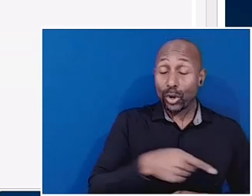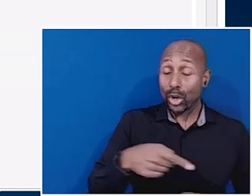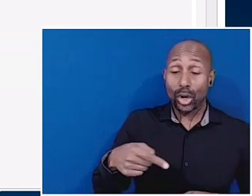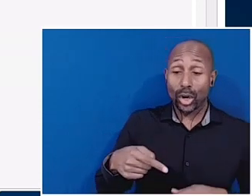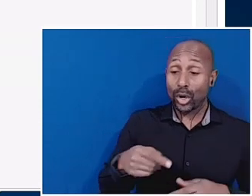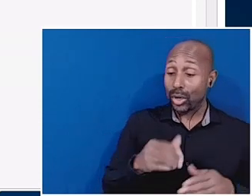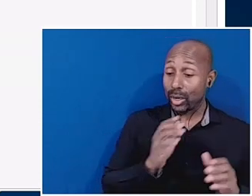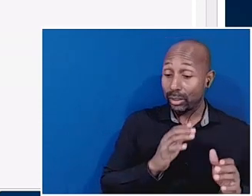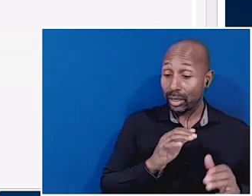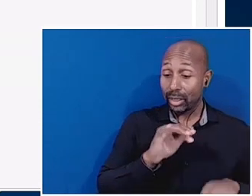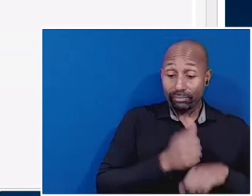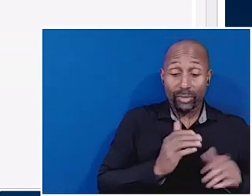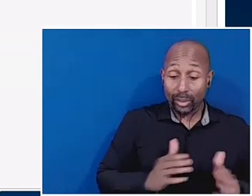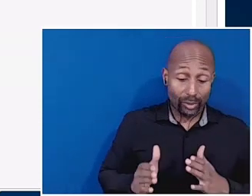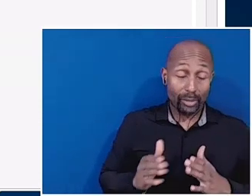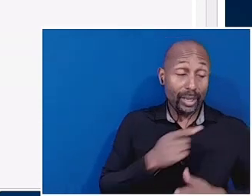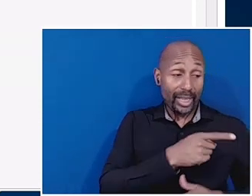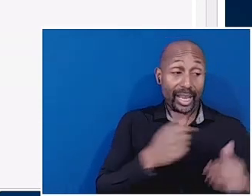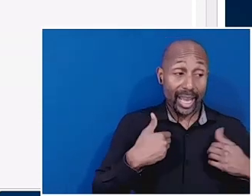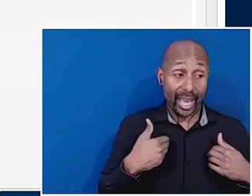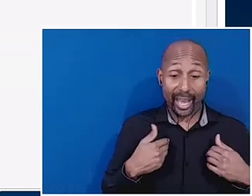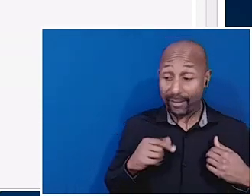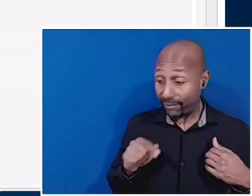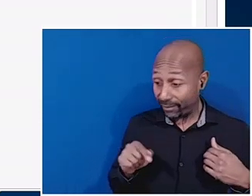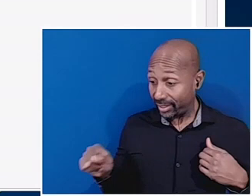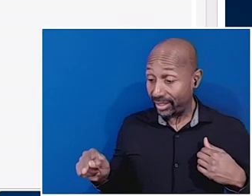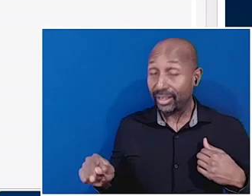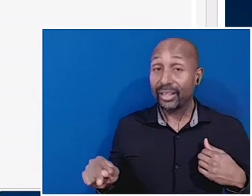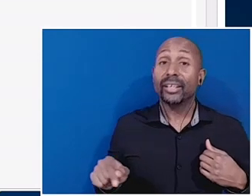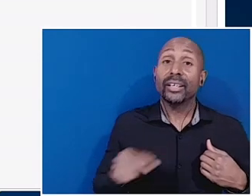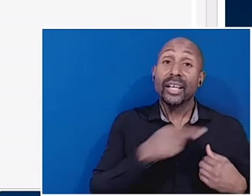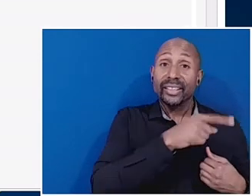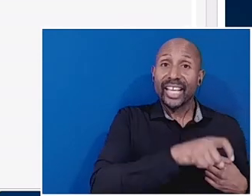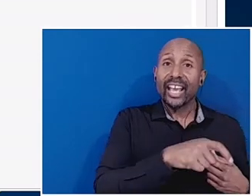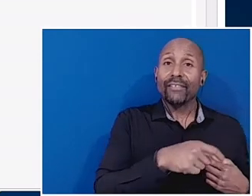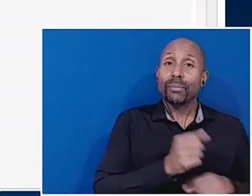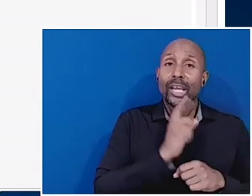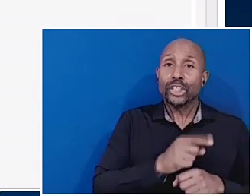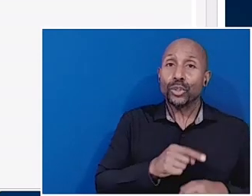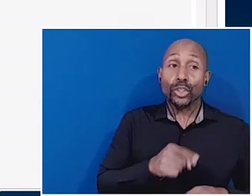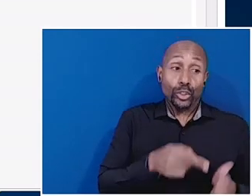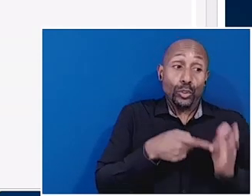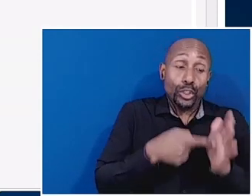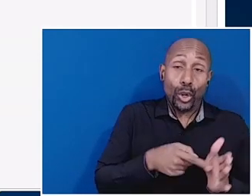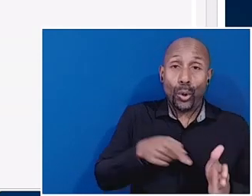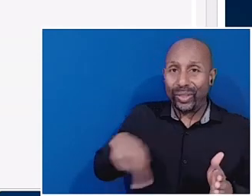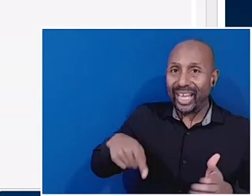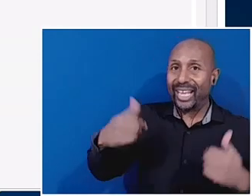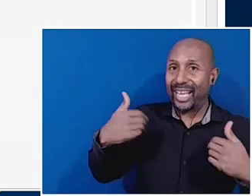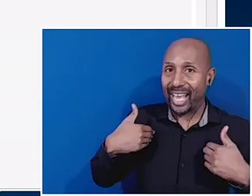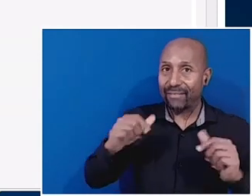with has that capacity. As opposed to putting the assessment responsibility squarely on the accreditor